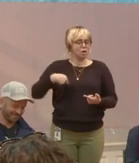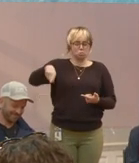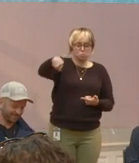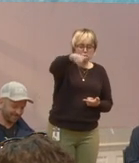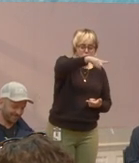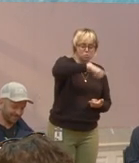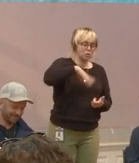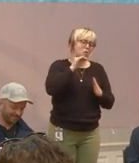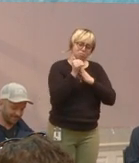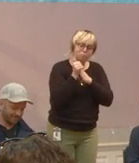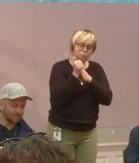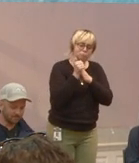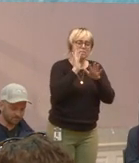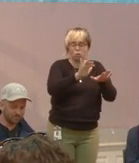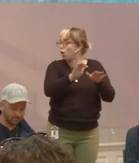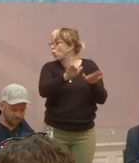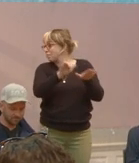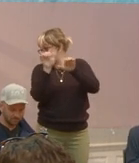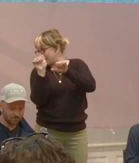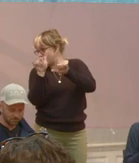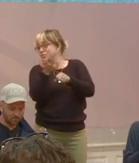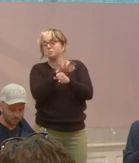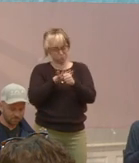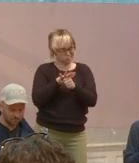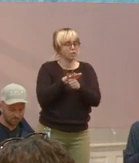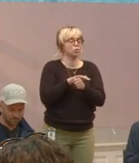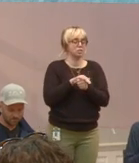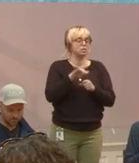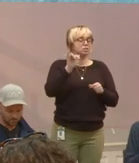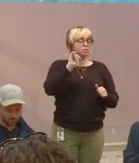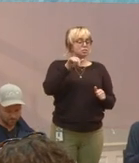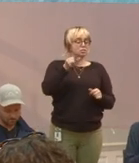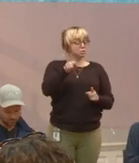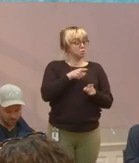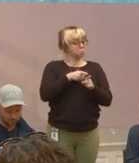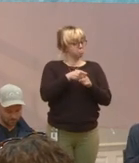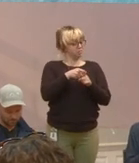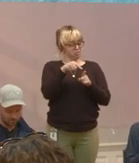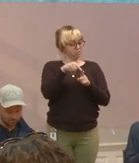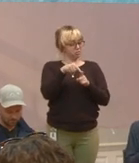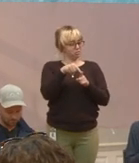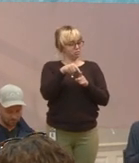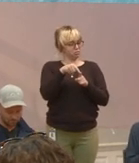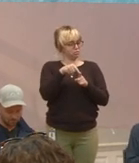will leave the spaces. And I think, you know, in the, in the sense of professionalization, there are now performance